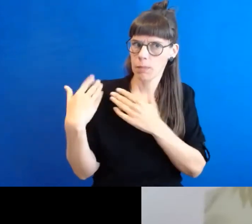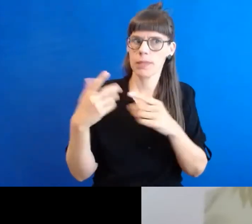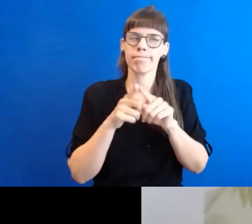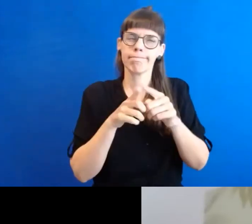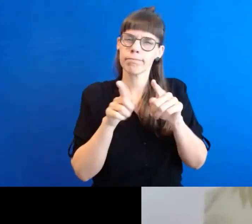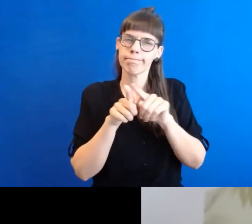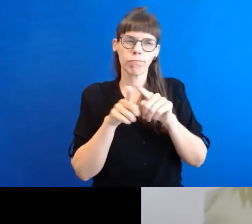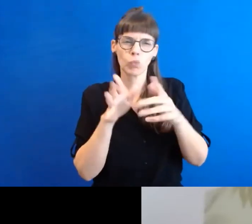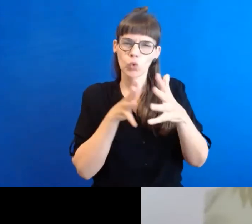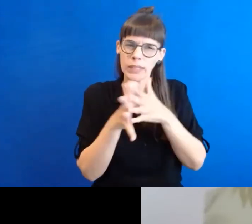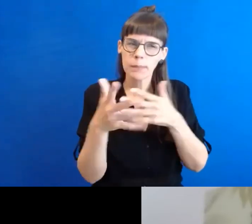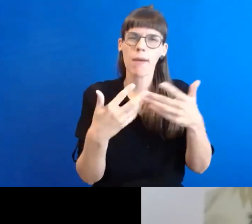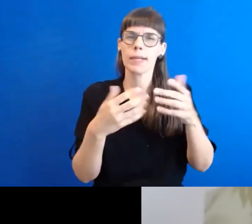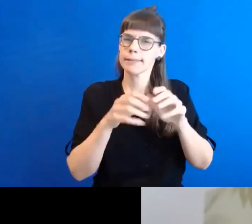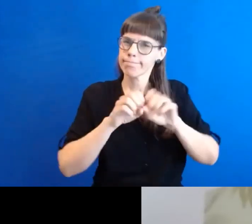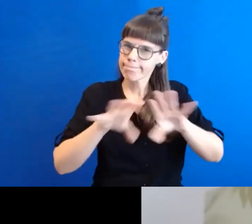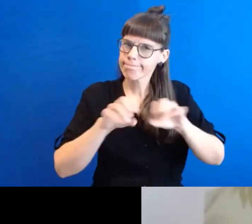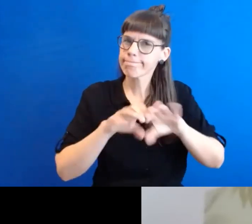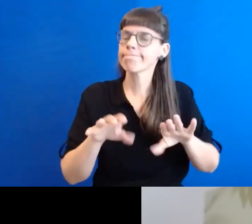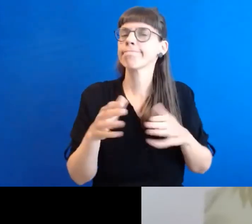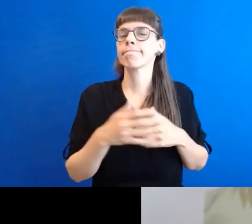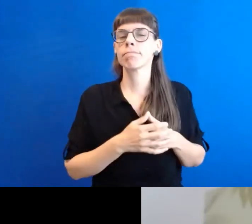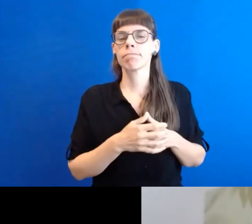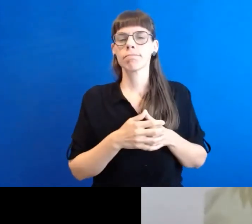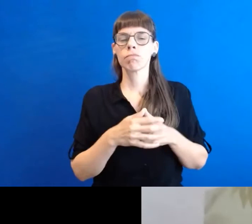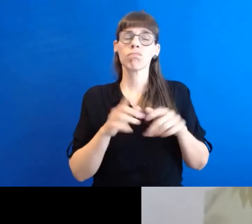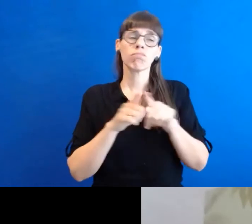they may sound little but